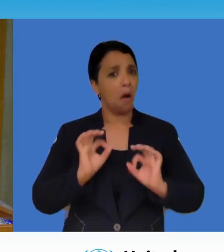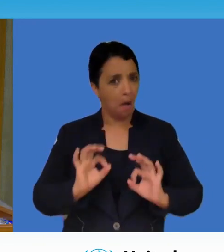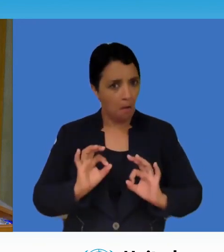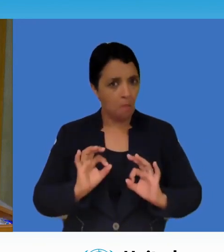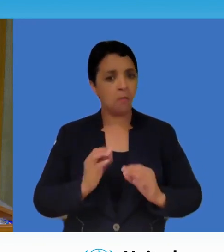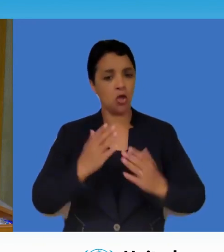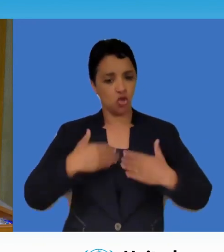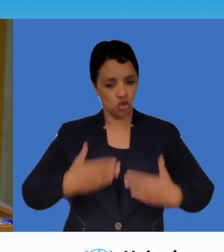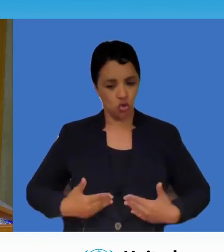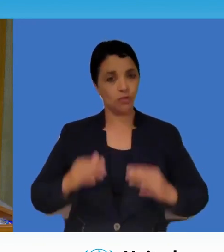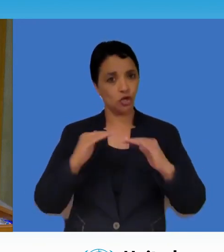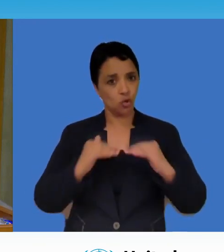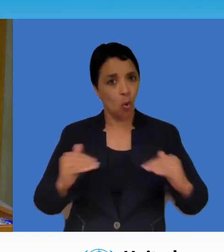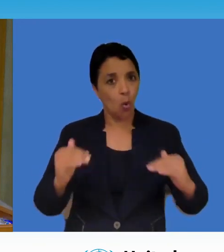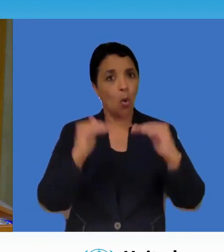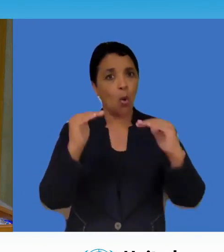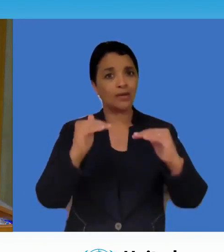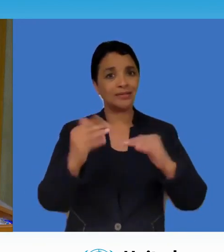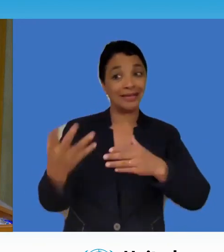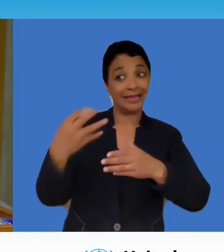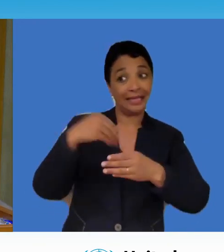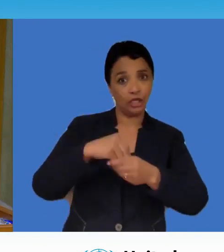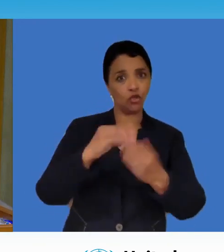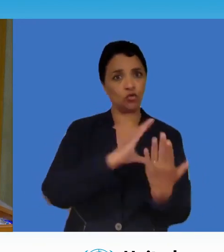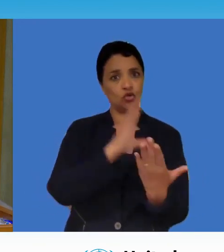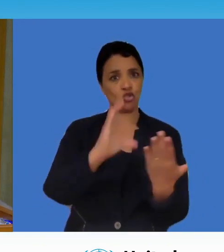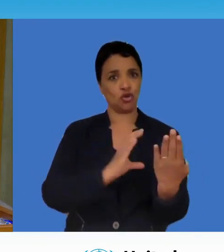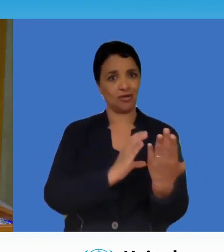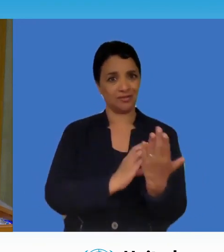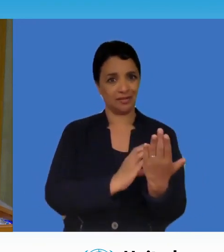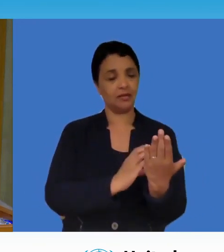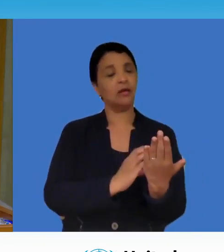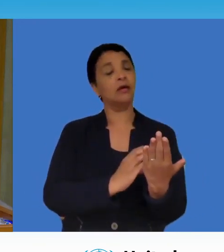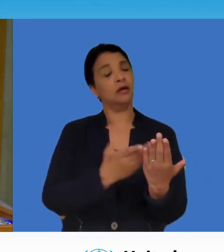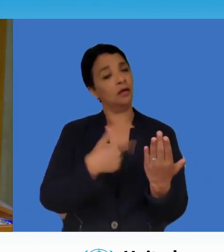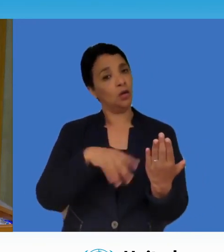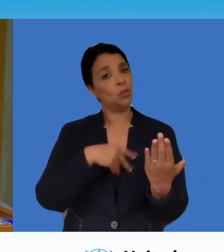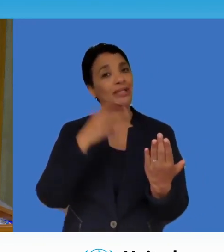how human organization are integrating uh provision of the charter we particularly